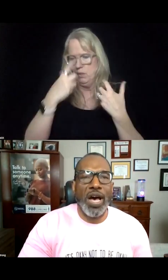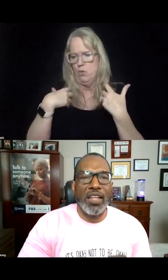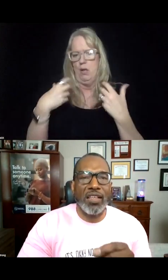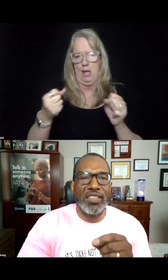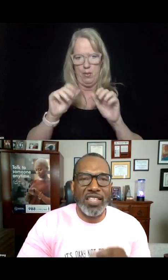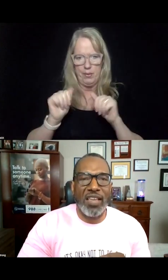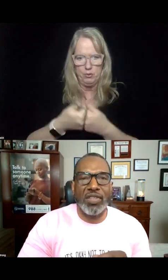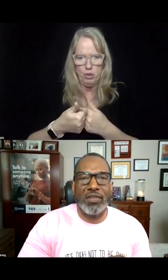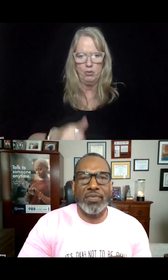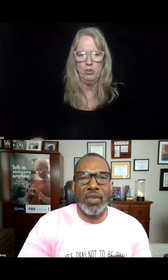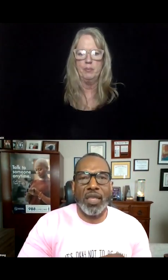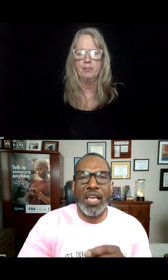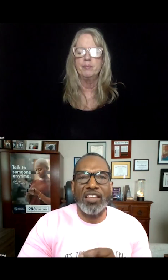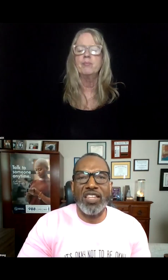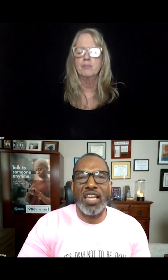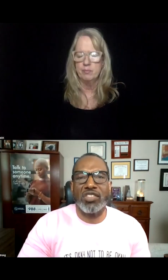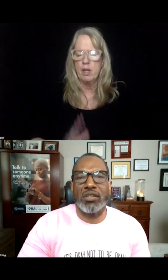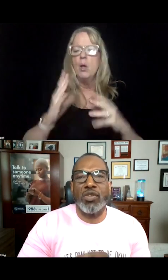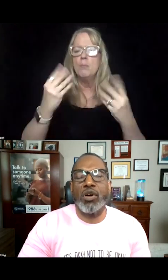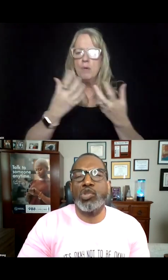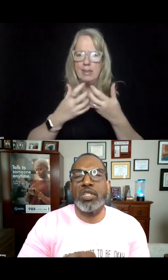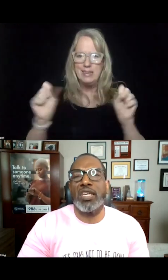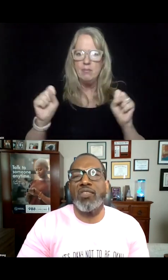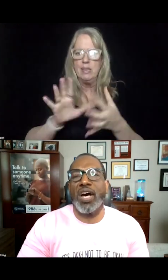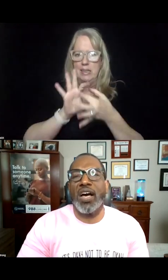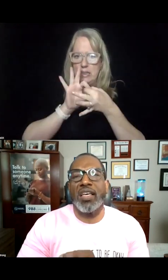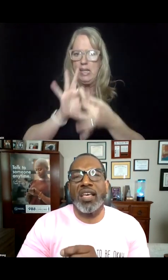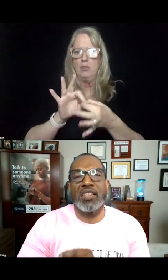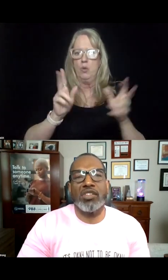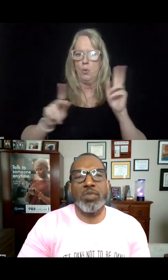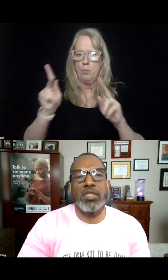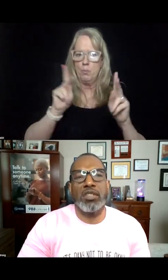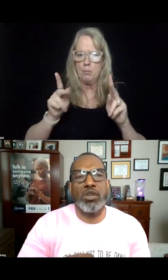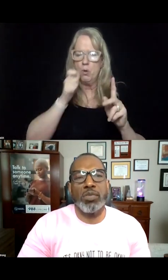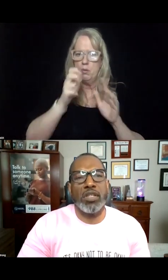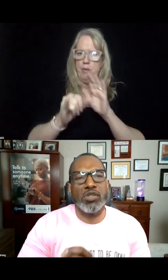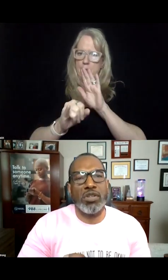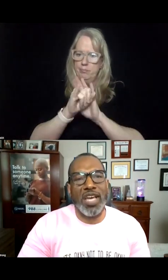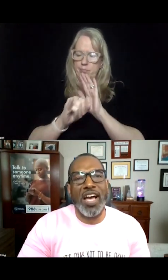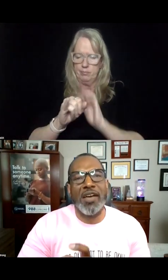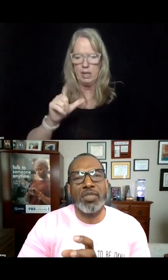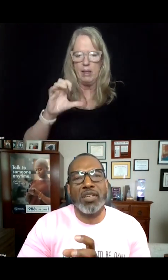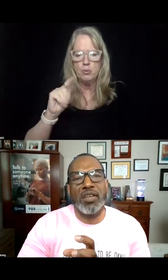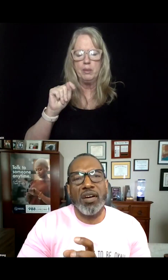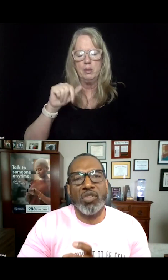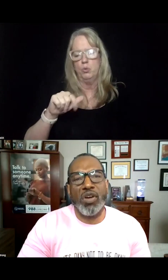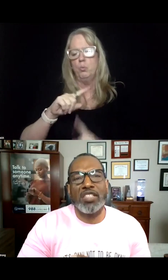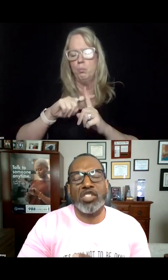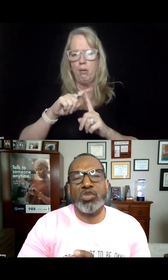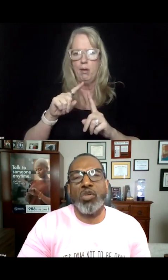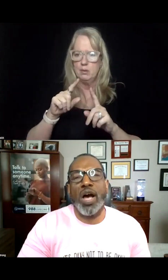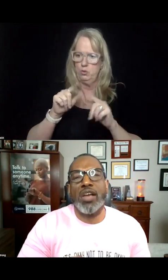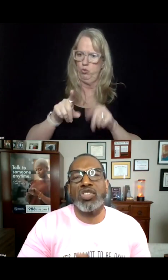PROVIDING SAFETY AND CONNECTION DURING TIMES OF CRISIS REQUIRES